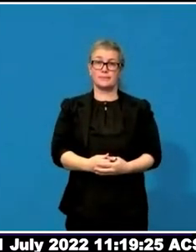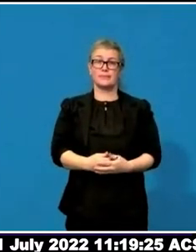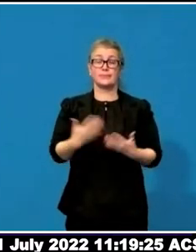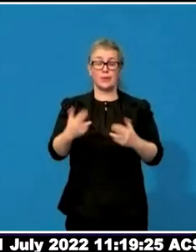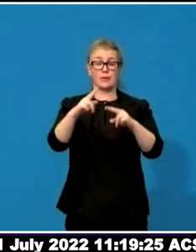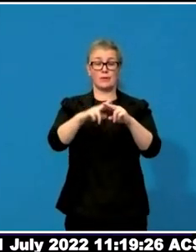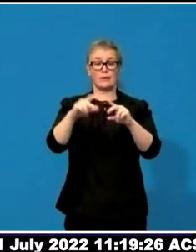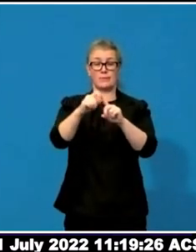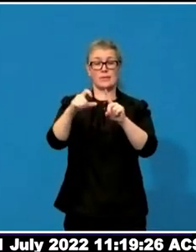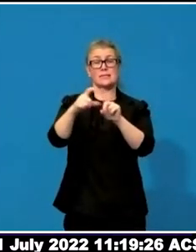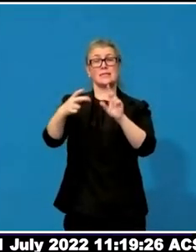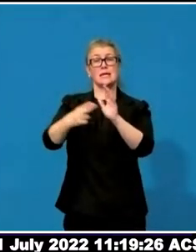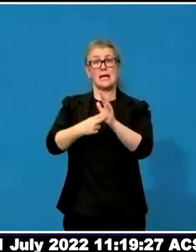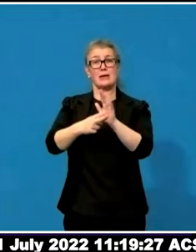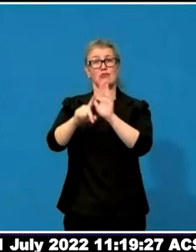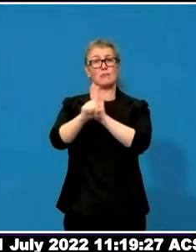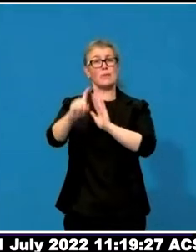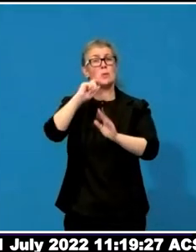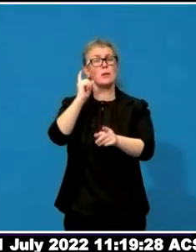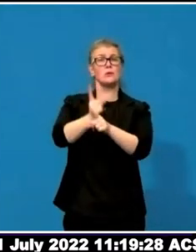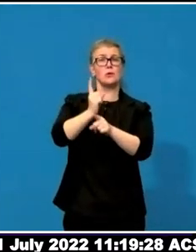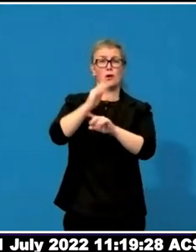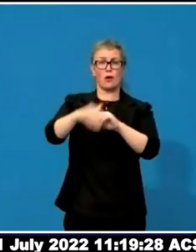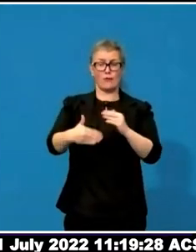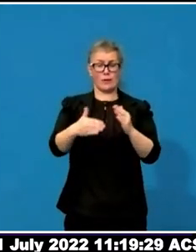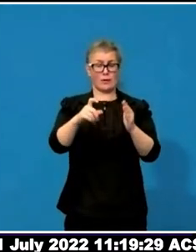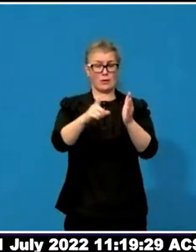strengthening the Closing the Gap targets to support disability outcomes.